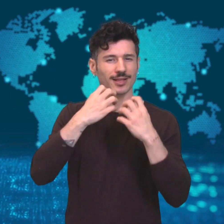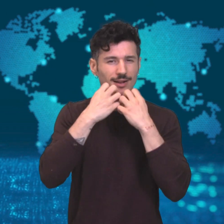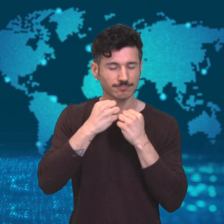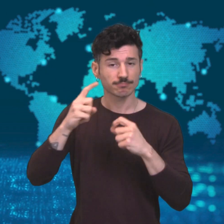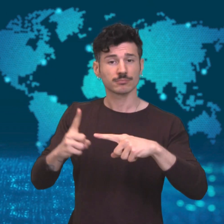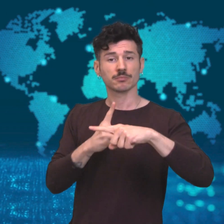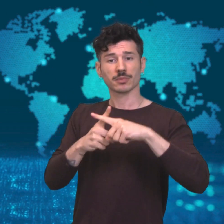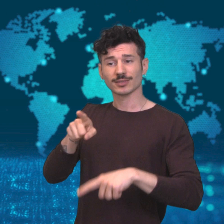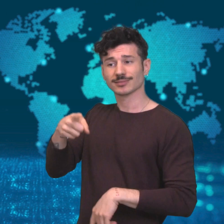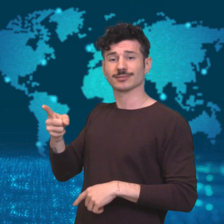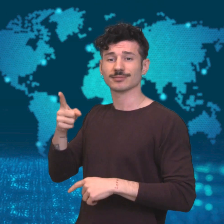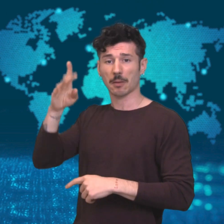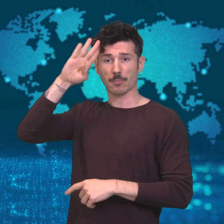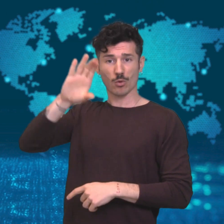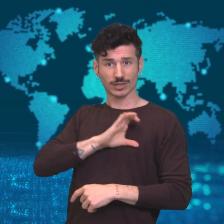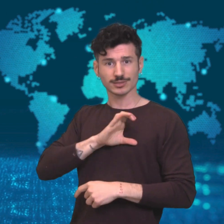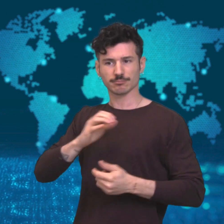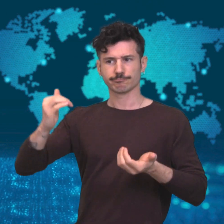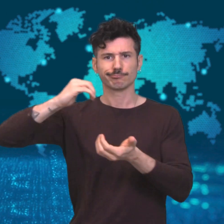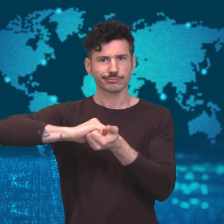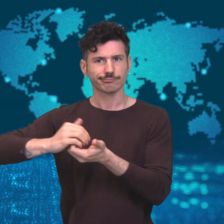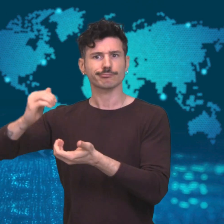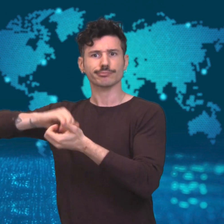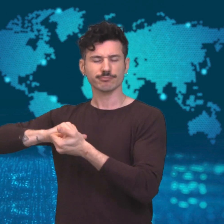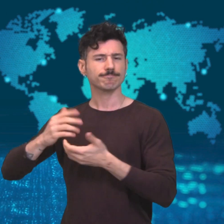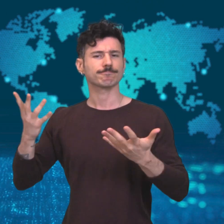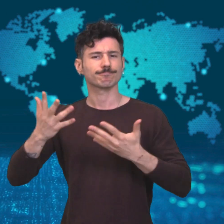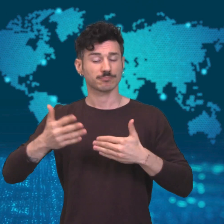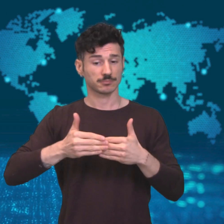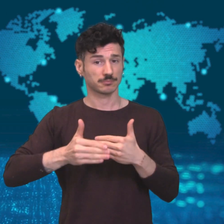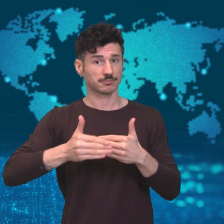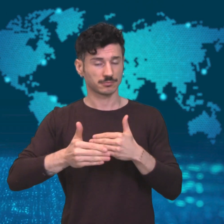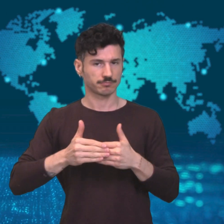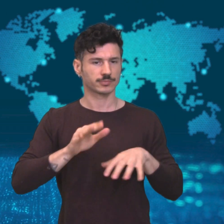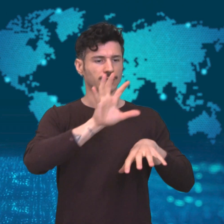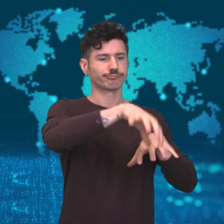armed forces would work in collaboration with